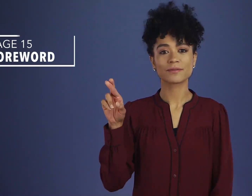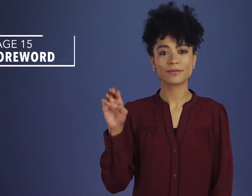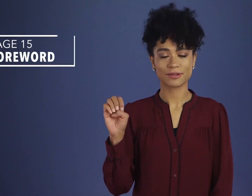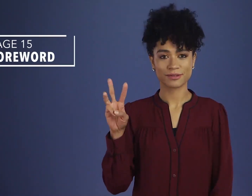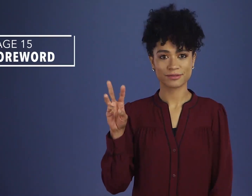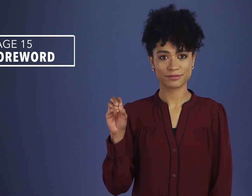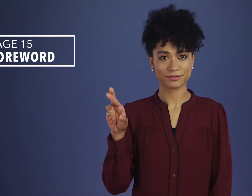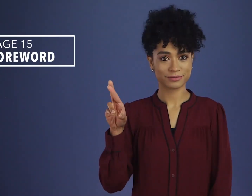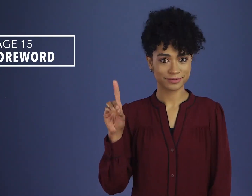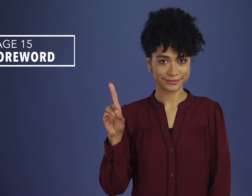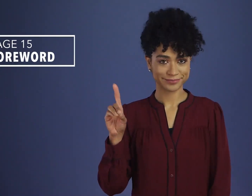Foreword